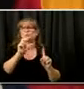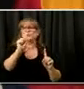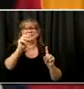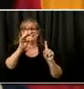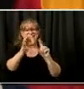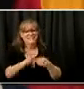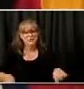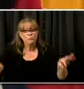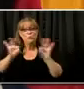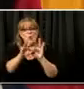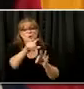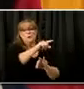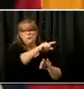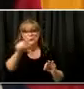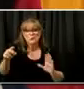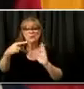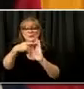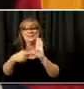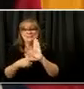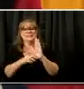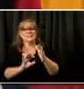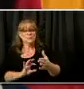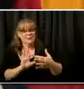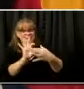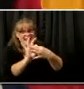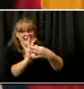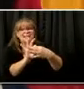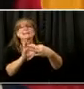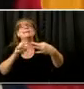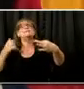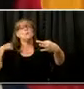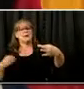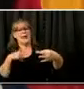your local community in the resources that we have to offer to support you and your families